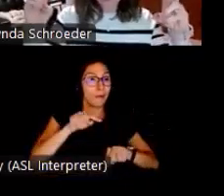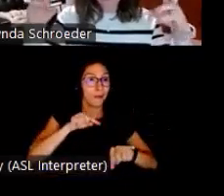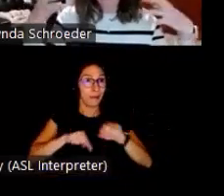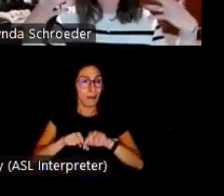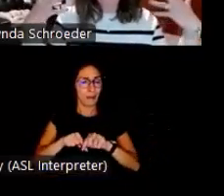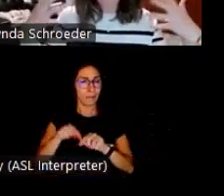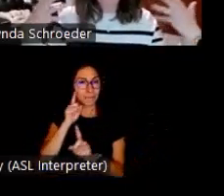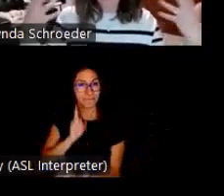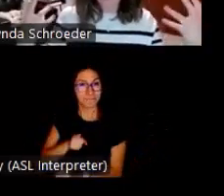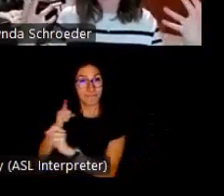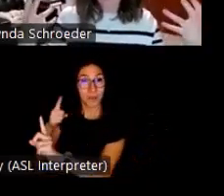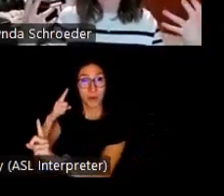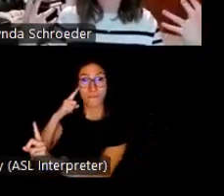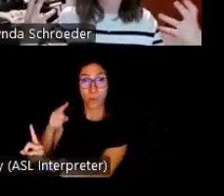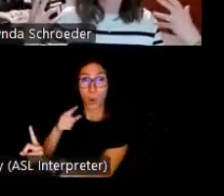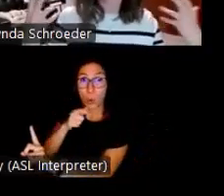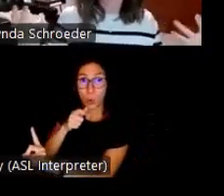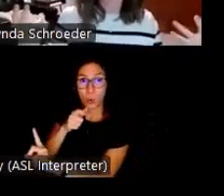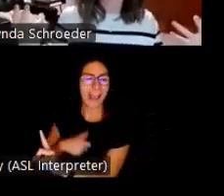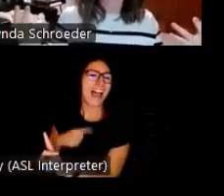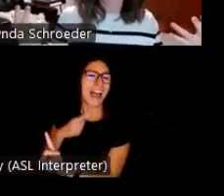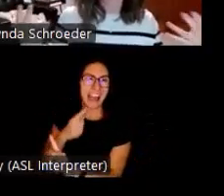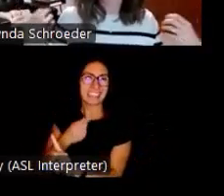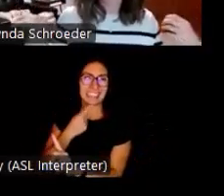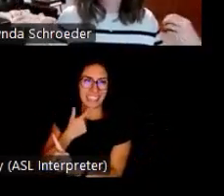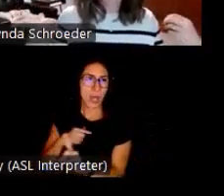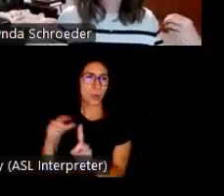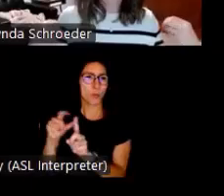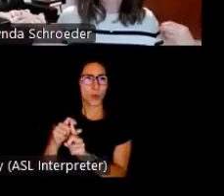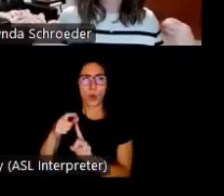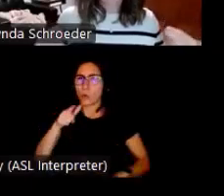And I used air quotes when I said "for" because in rural